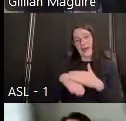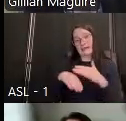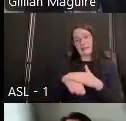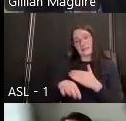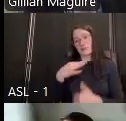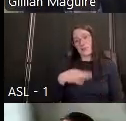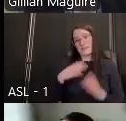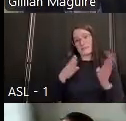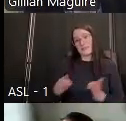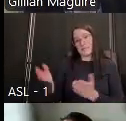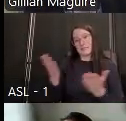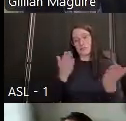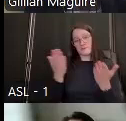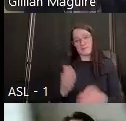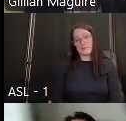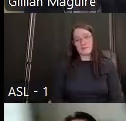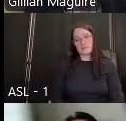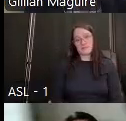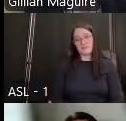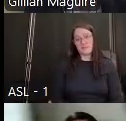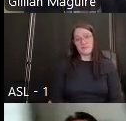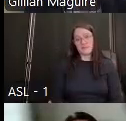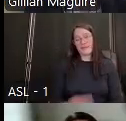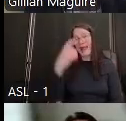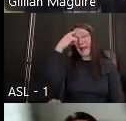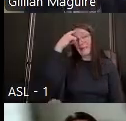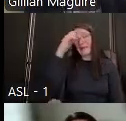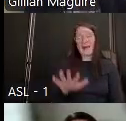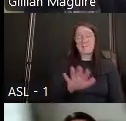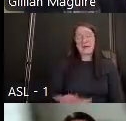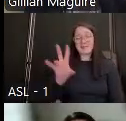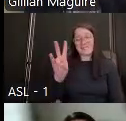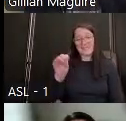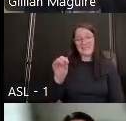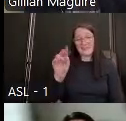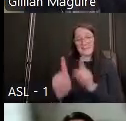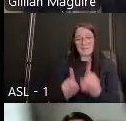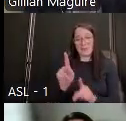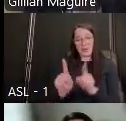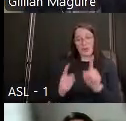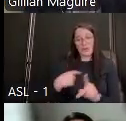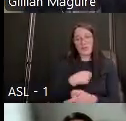end we did indepth benefits analysis to about 70 people uh in a very short amount of time and we